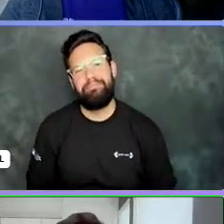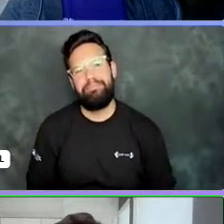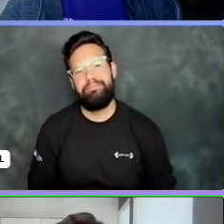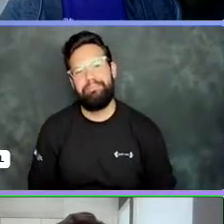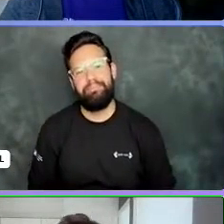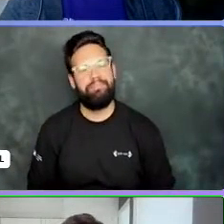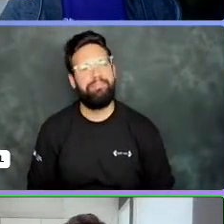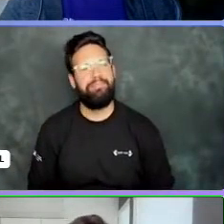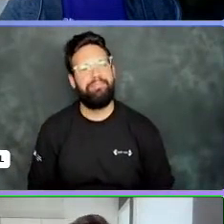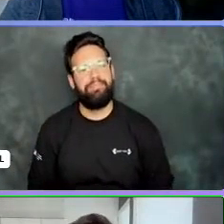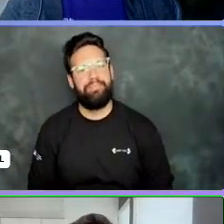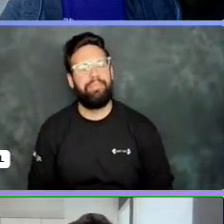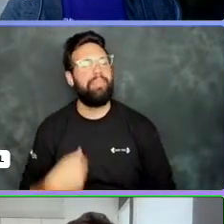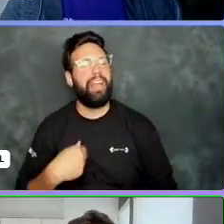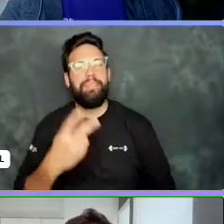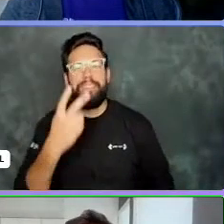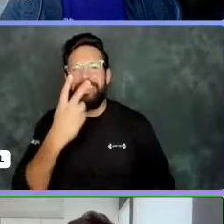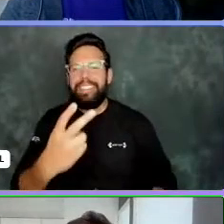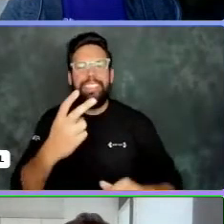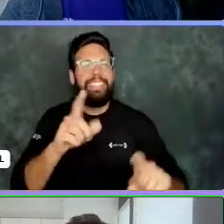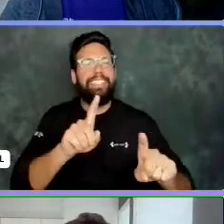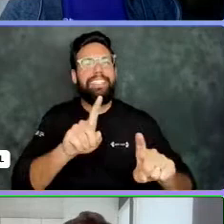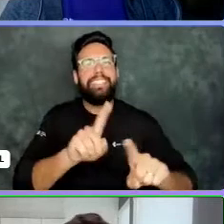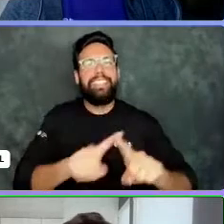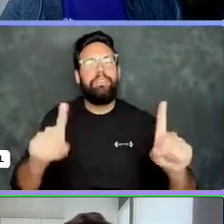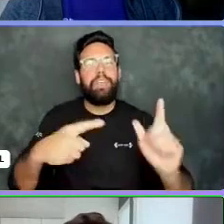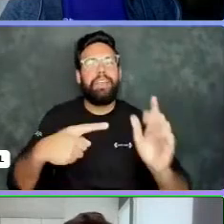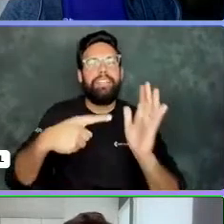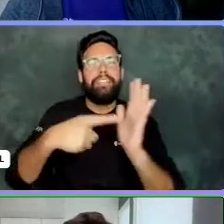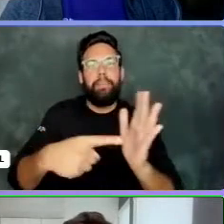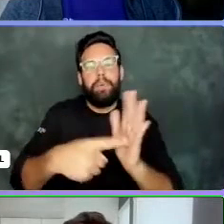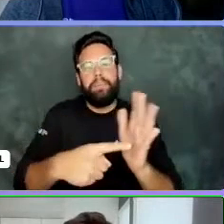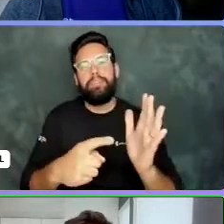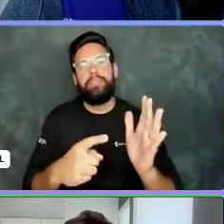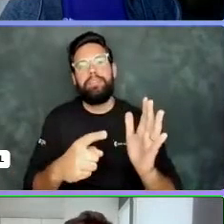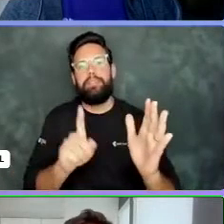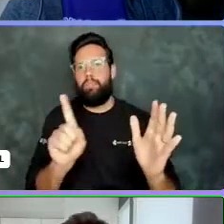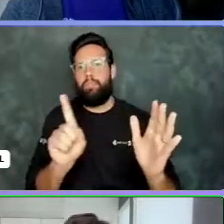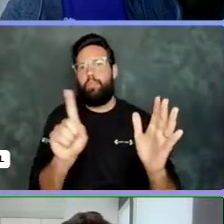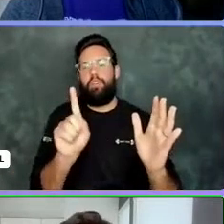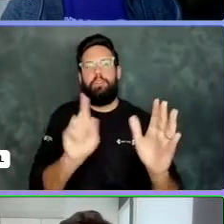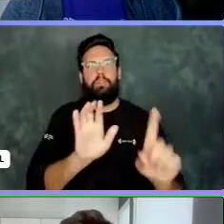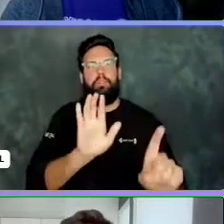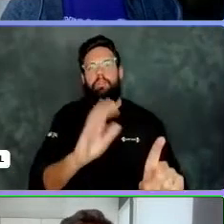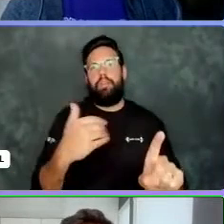A1 size fits. Peerk I think that whatever gets the